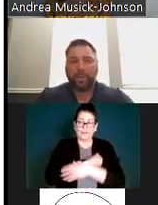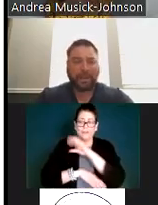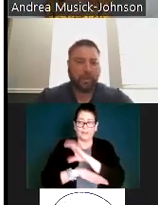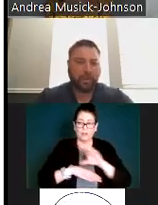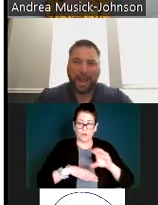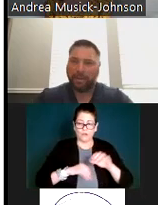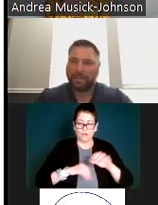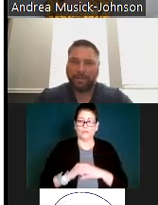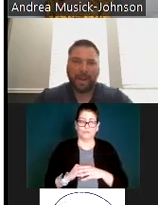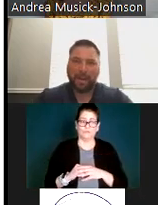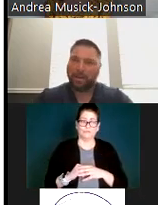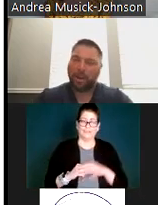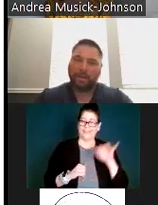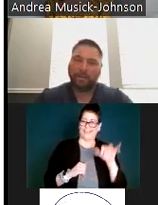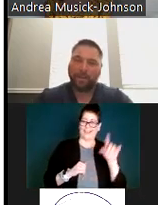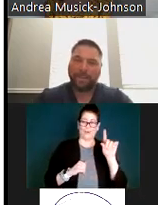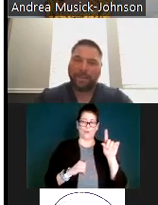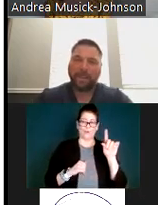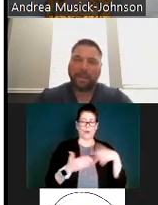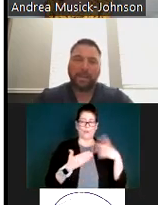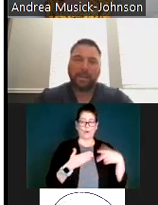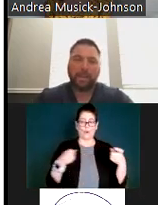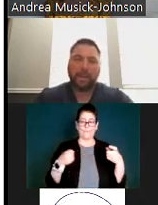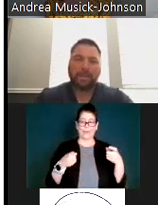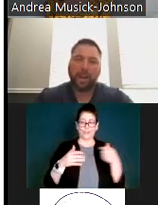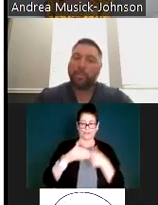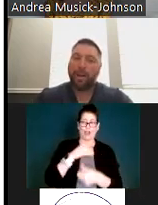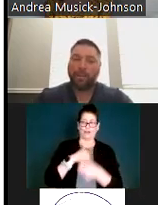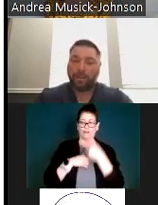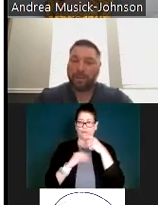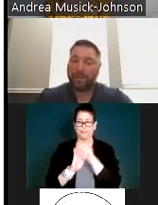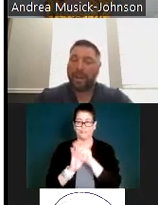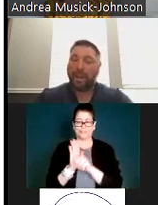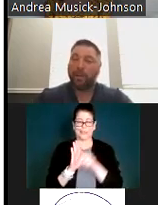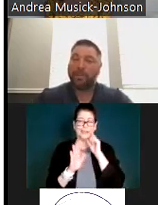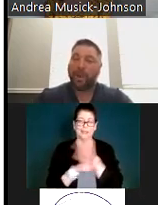That's who houses the VINE Manager Office for the state. It's a nonprofit organization that helps